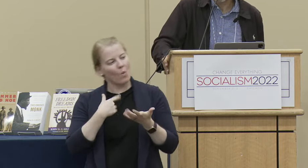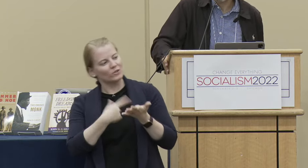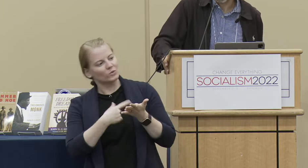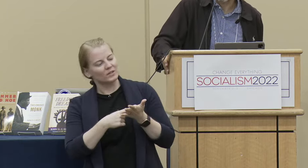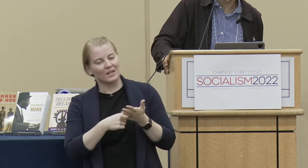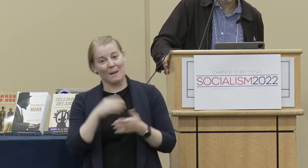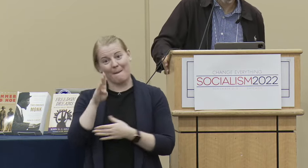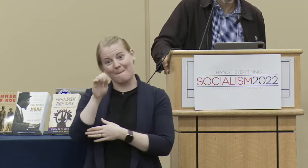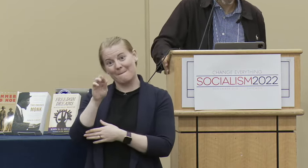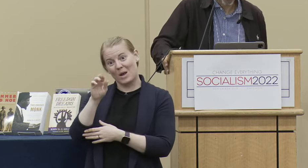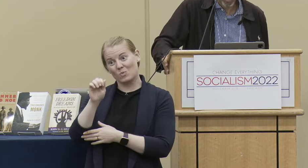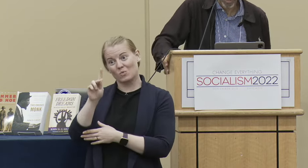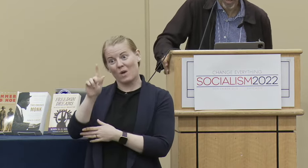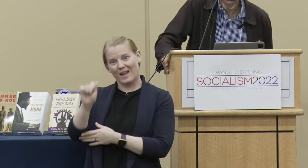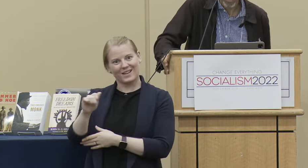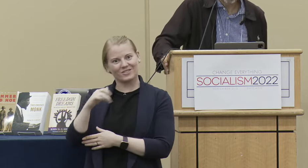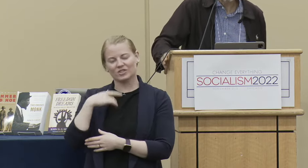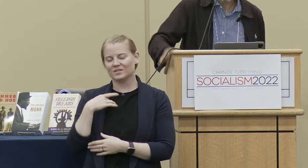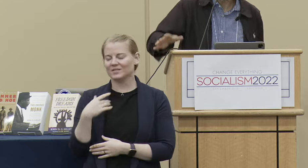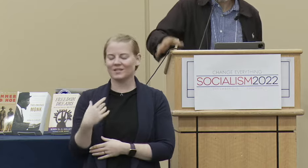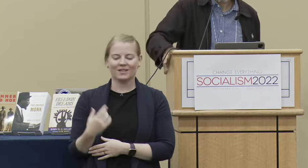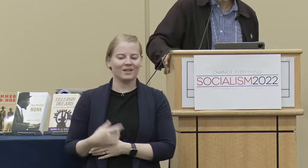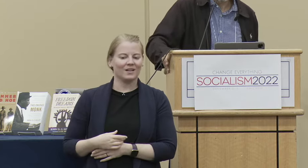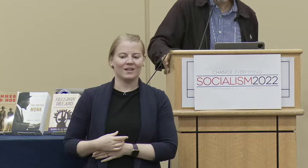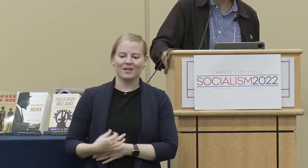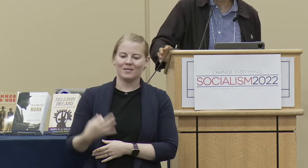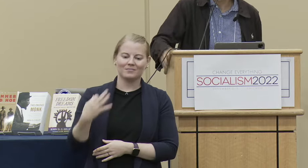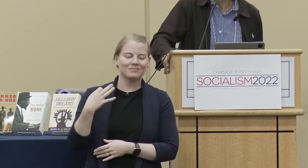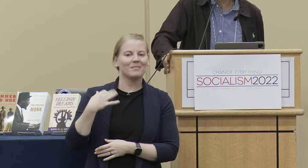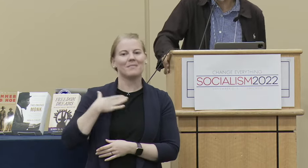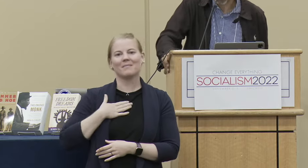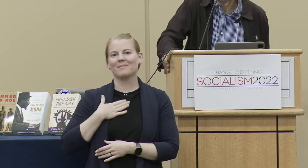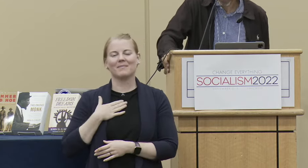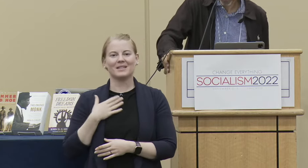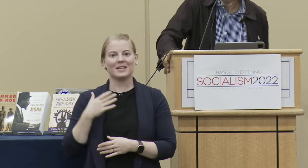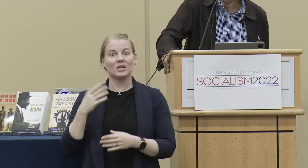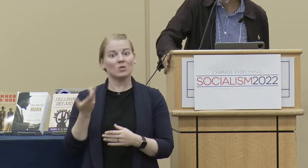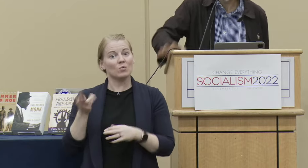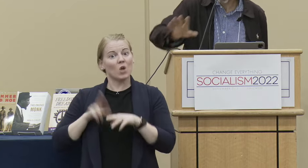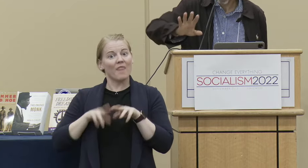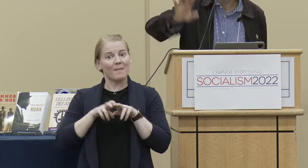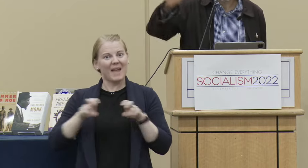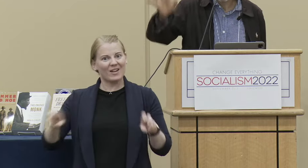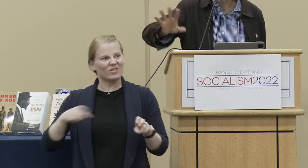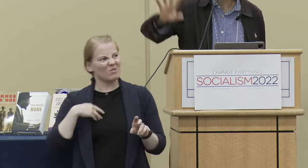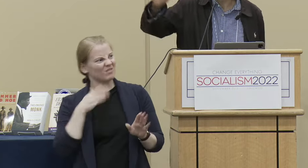let's talk. And Baraka just kicked my ass . He was on the